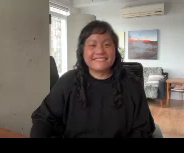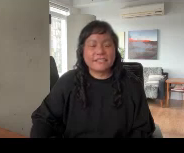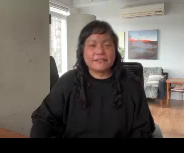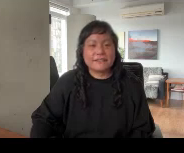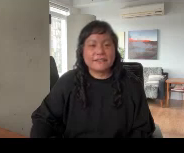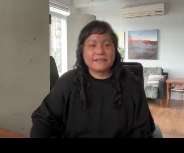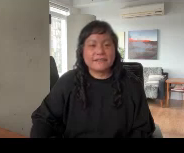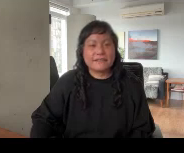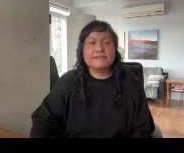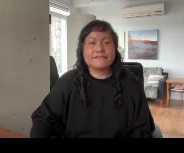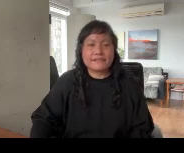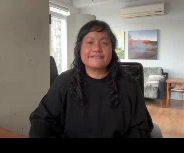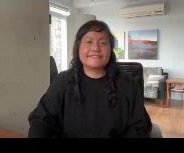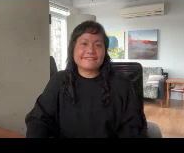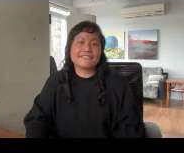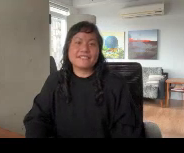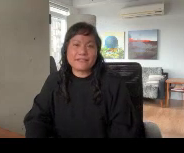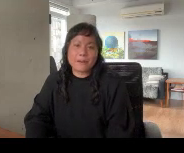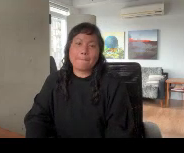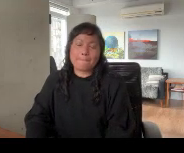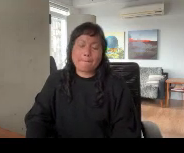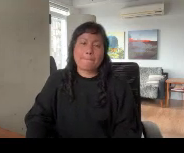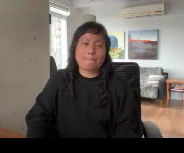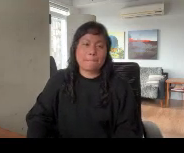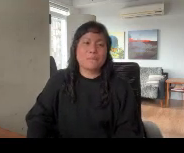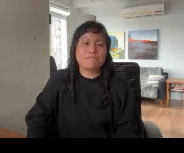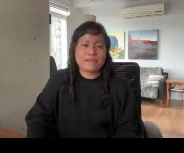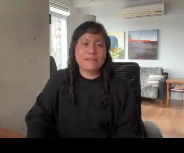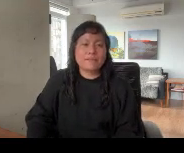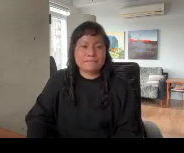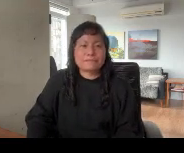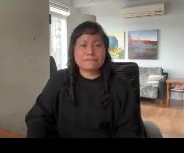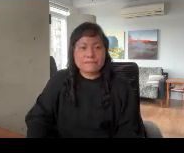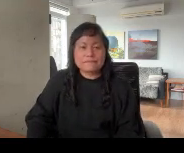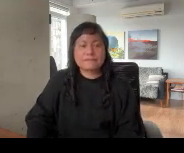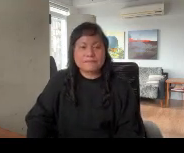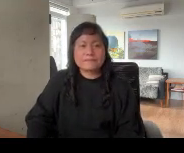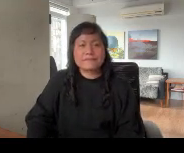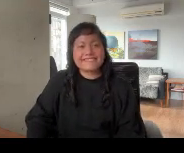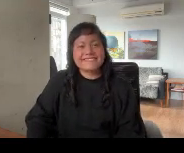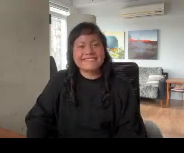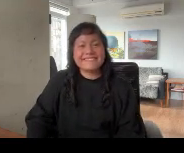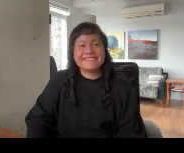accommodate our workforce in learning how to create more accessible spaces on the web. So I